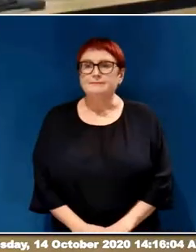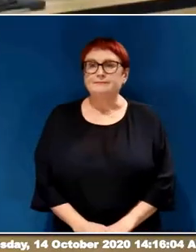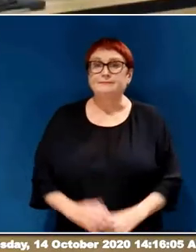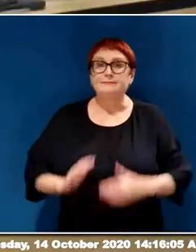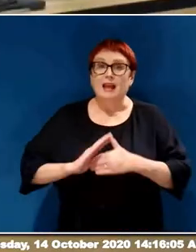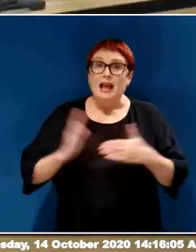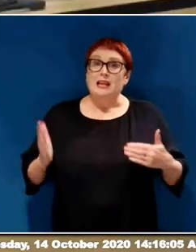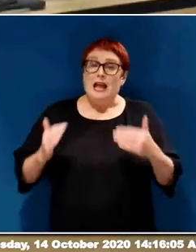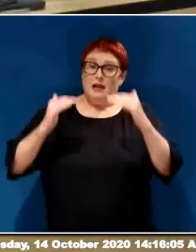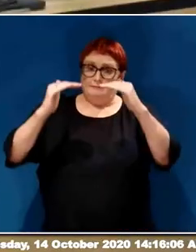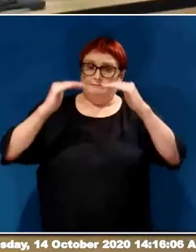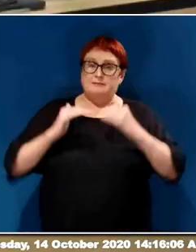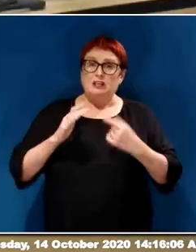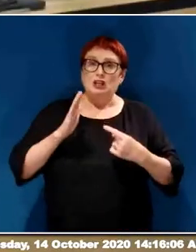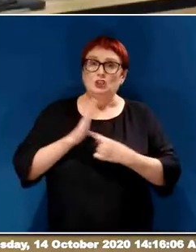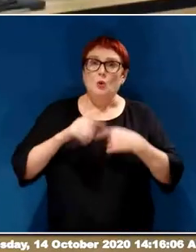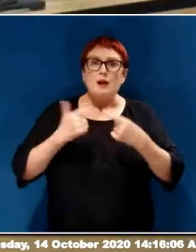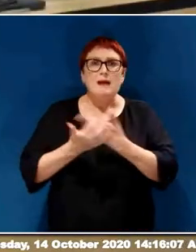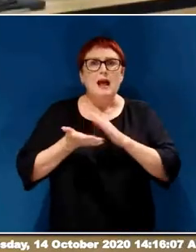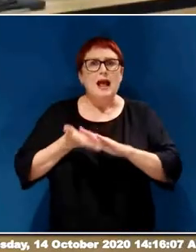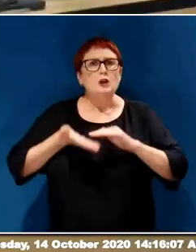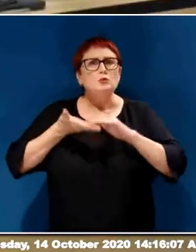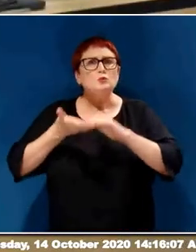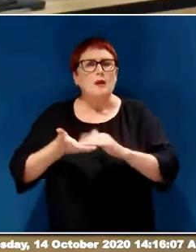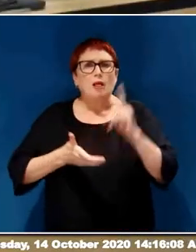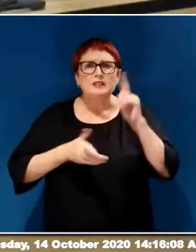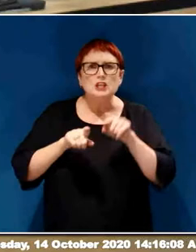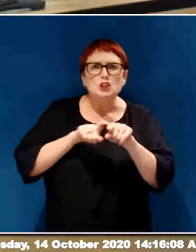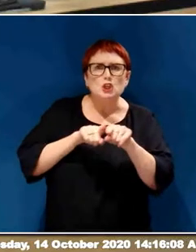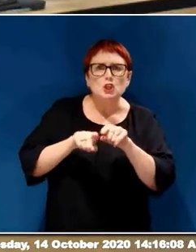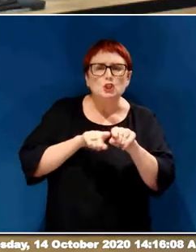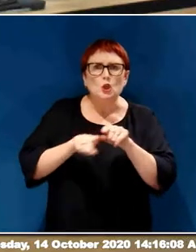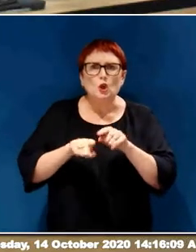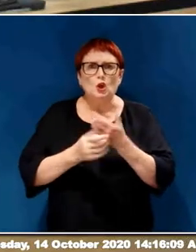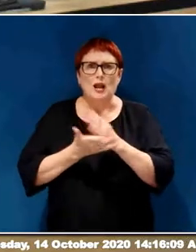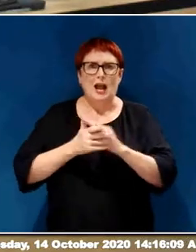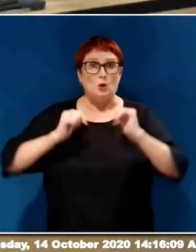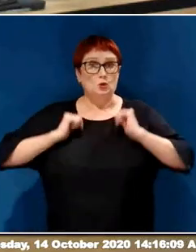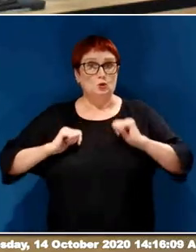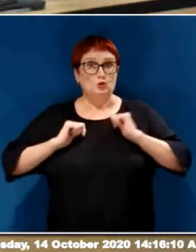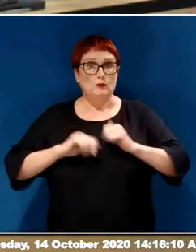In brief terms, what is your understanding of the accreditation